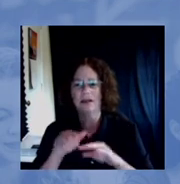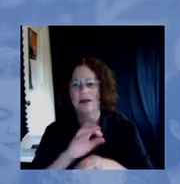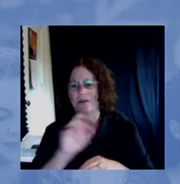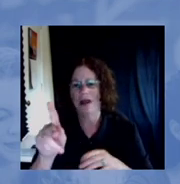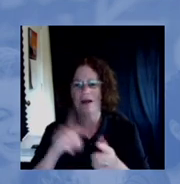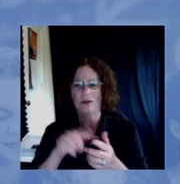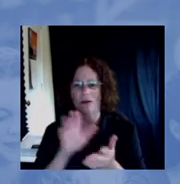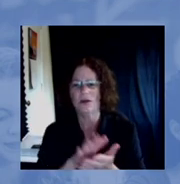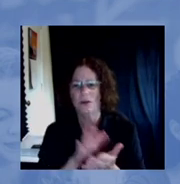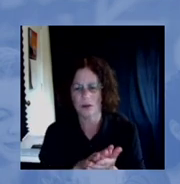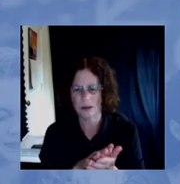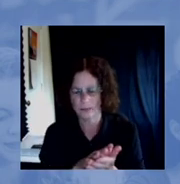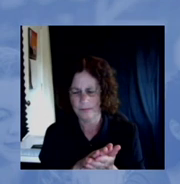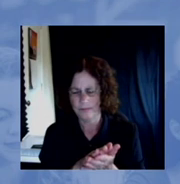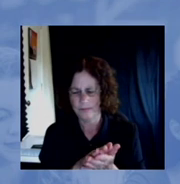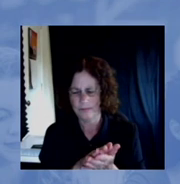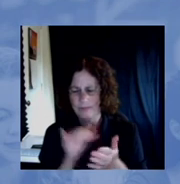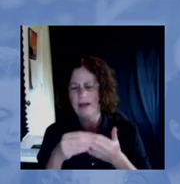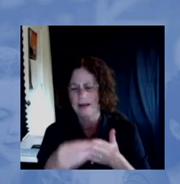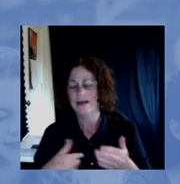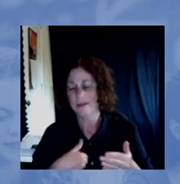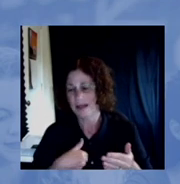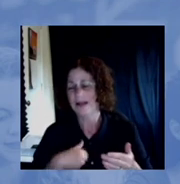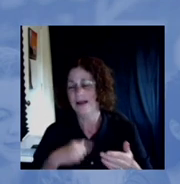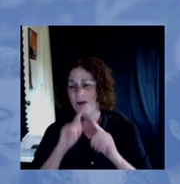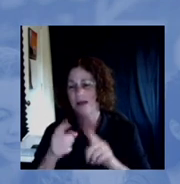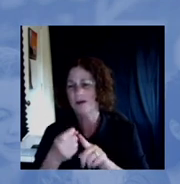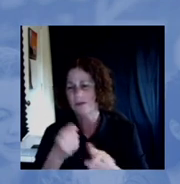WHICH TAKES ME TO ME ANSWERING FROM THE VANTAGE POINT OF A PRINCIPAL.